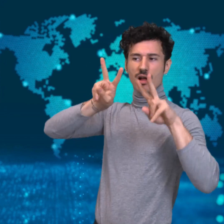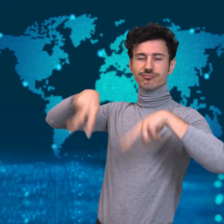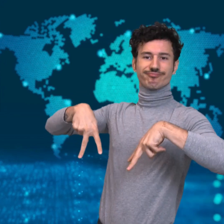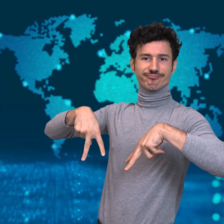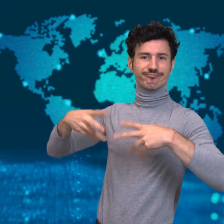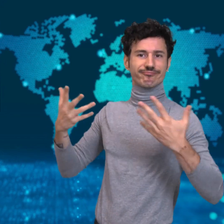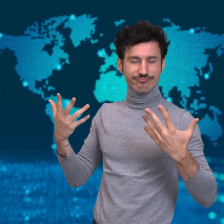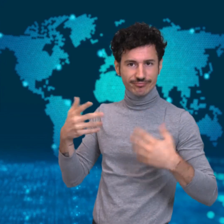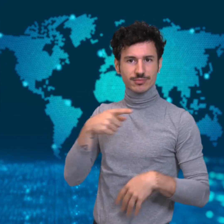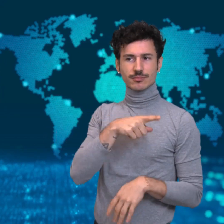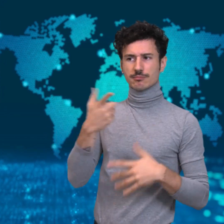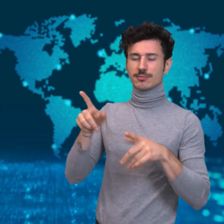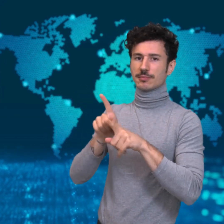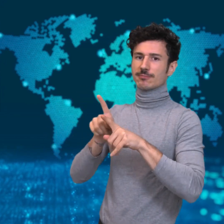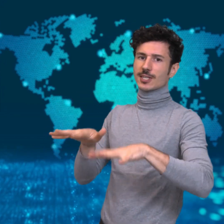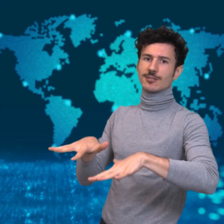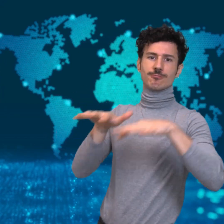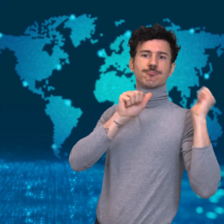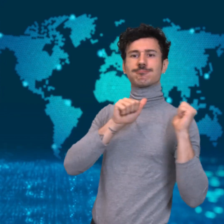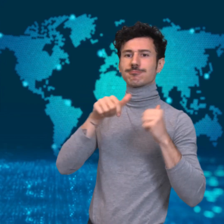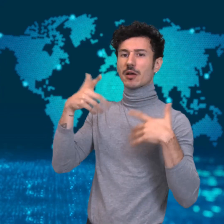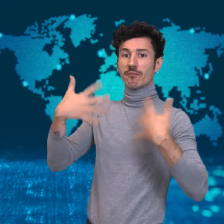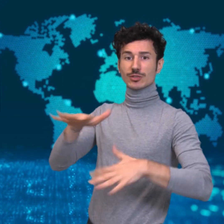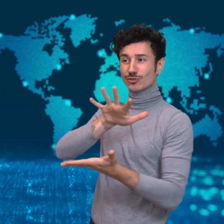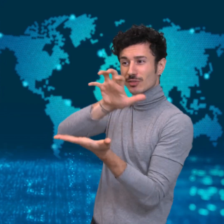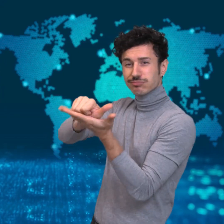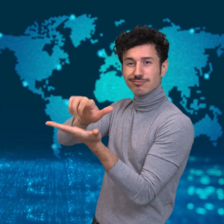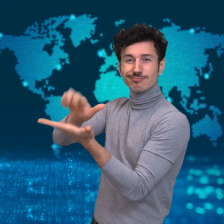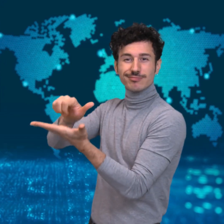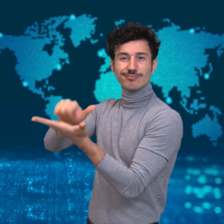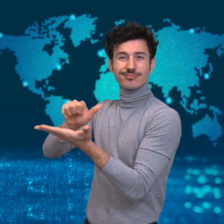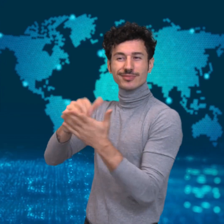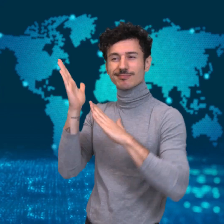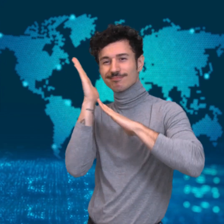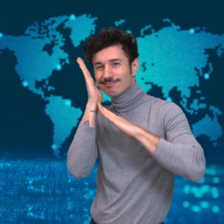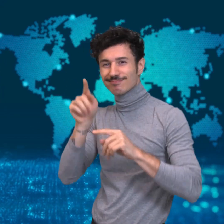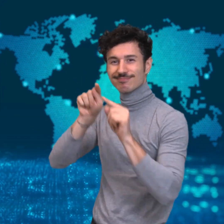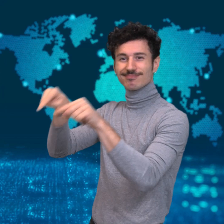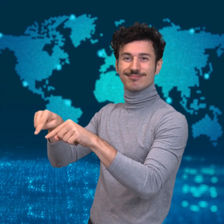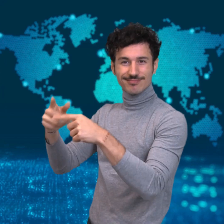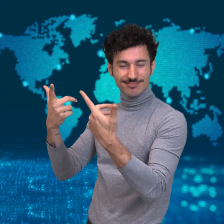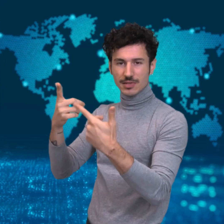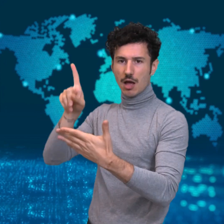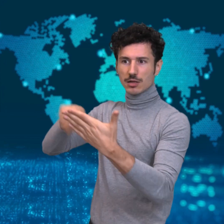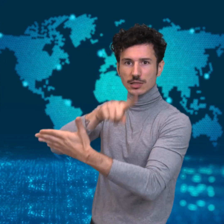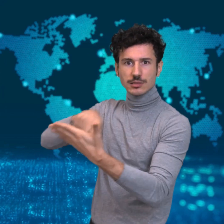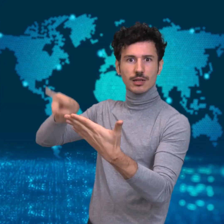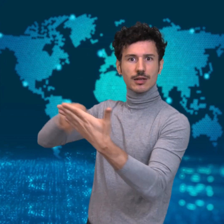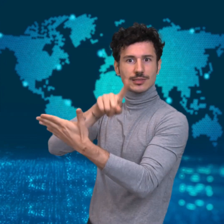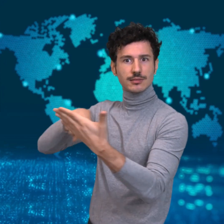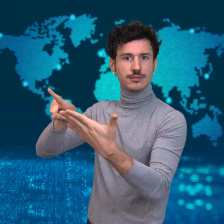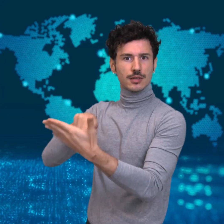media coverage of the case has resulted in additional negative